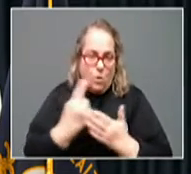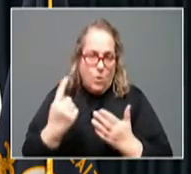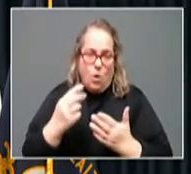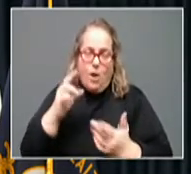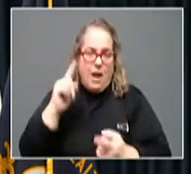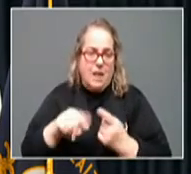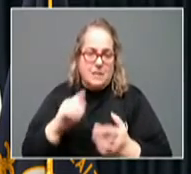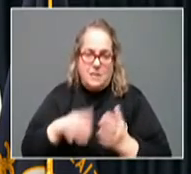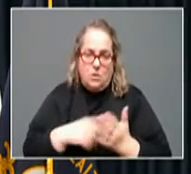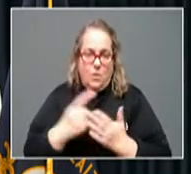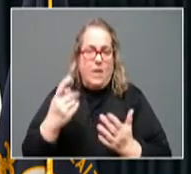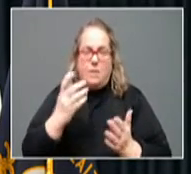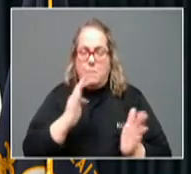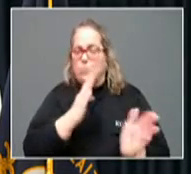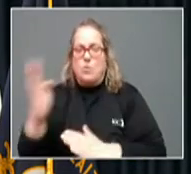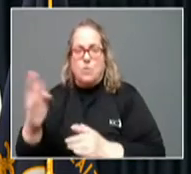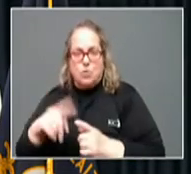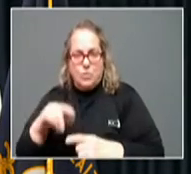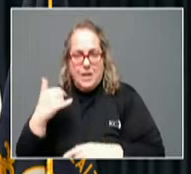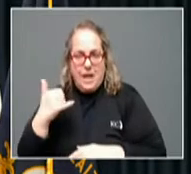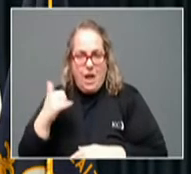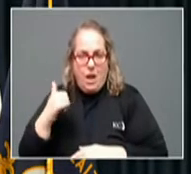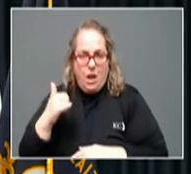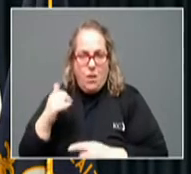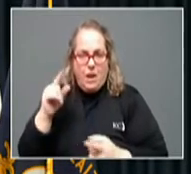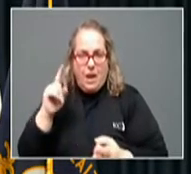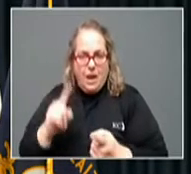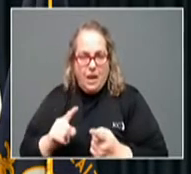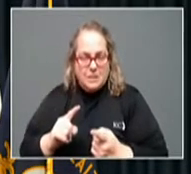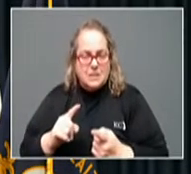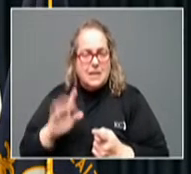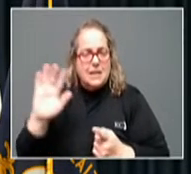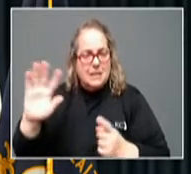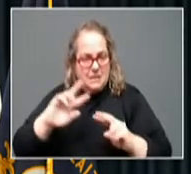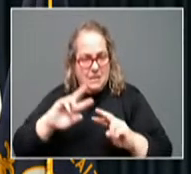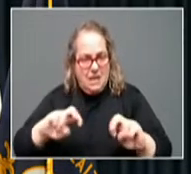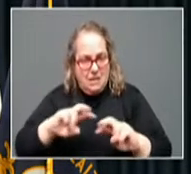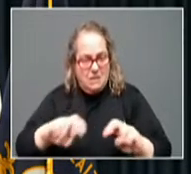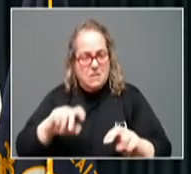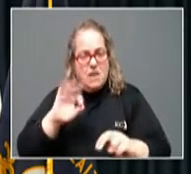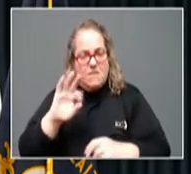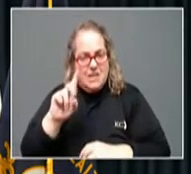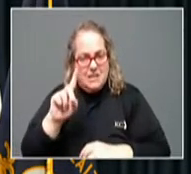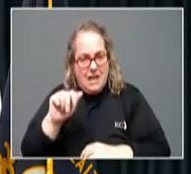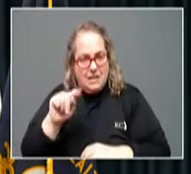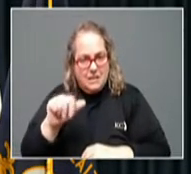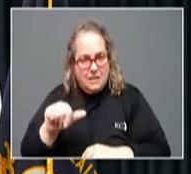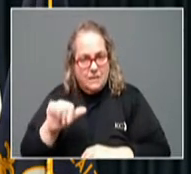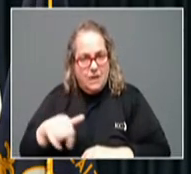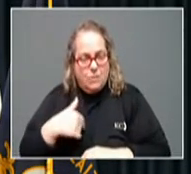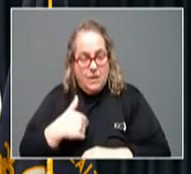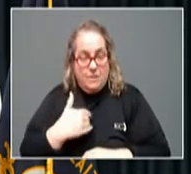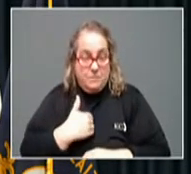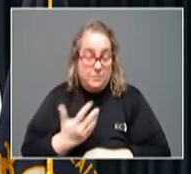So that comes from his analysis of the of the data. I think certainly uh we'll